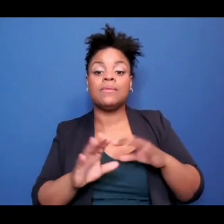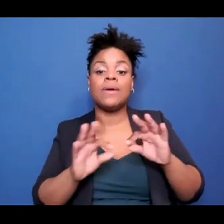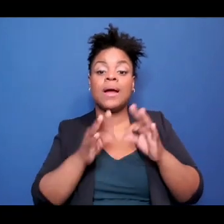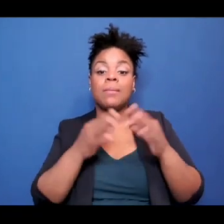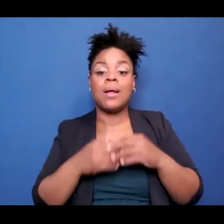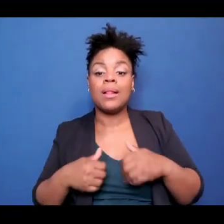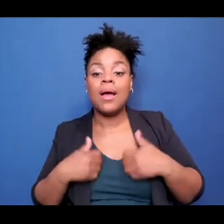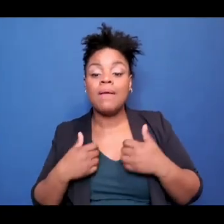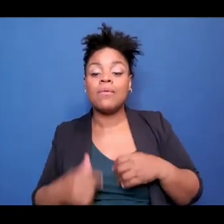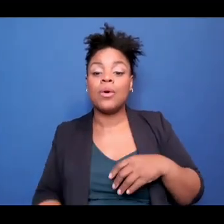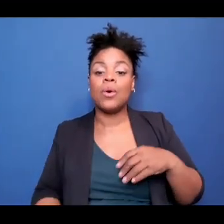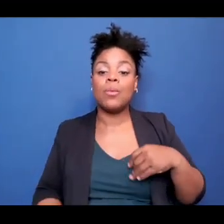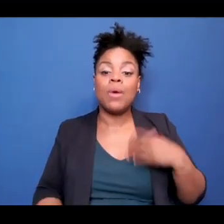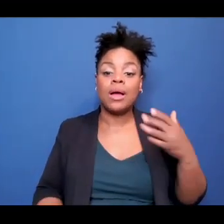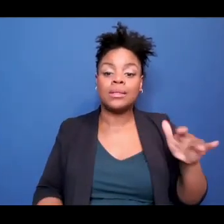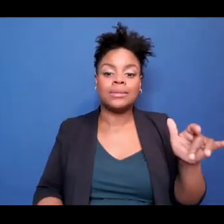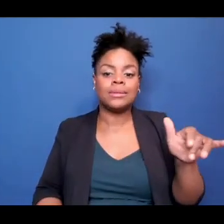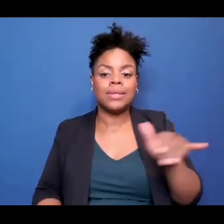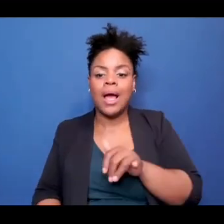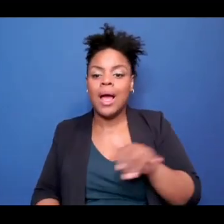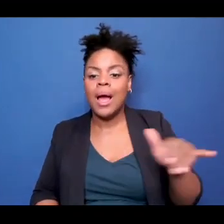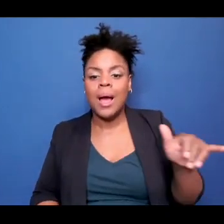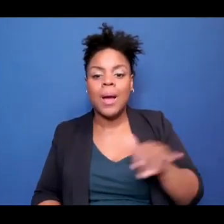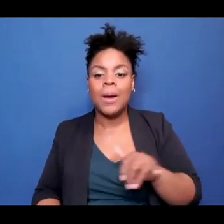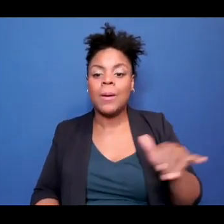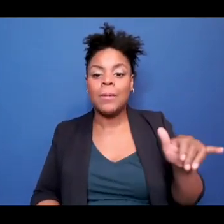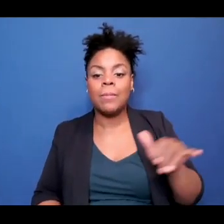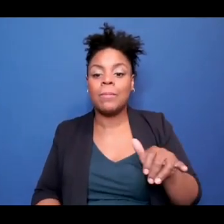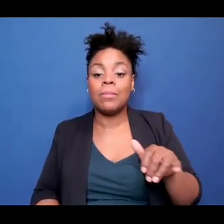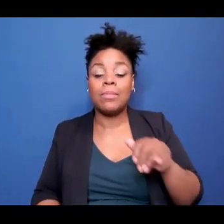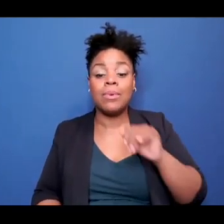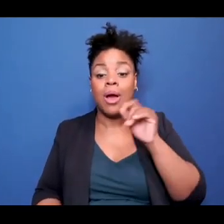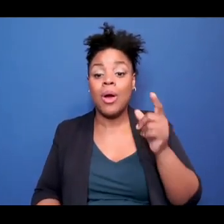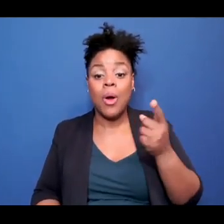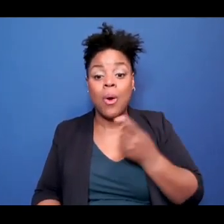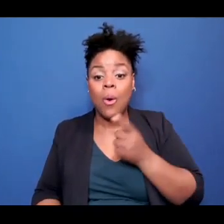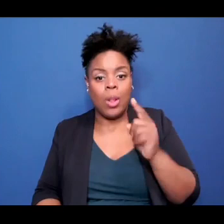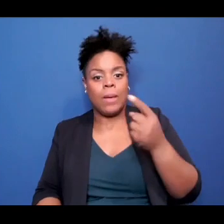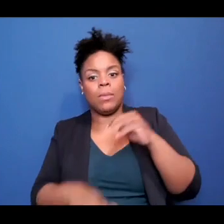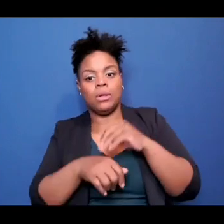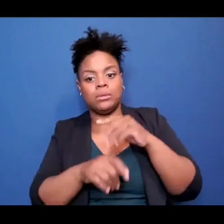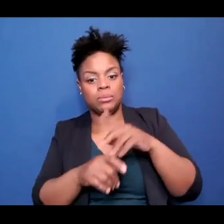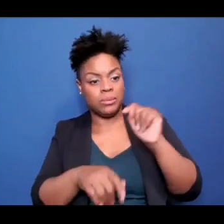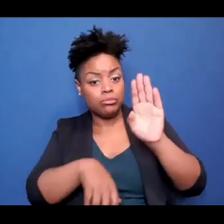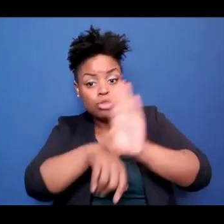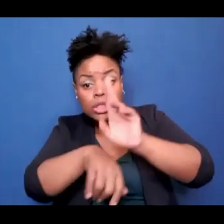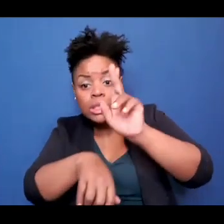MEANT CON FLAILTING FAMILY LIFE WITH -- CONFLATING FAMILY LIFE WITH WHITENESS AND SO WITH THAT IN MIND, NOT JUST McDONALD'S